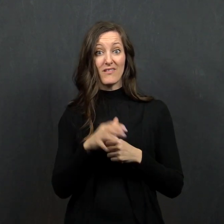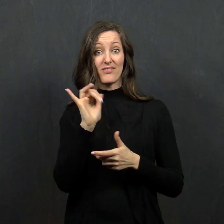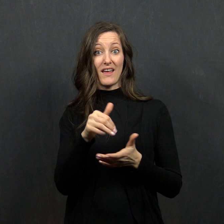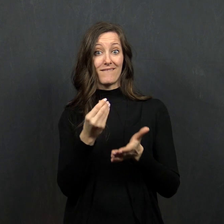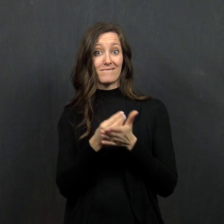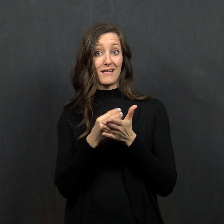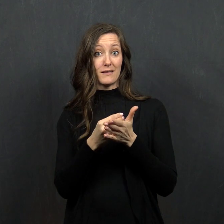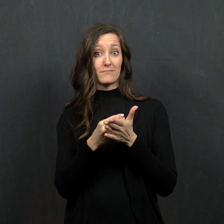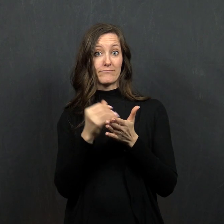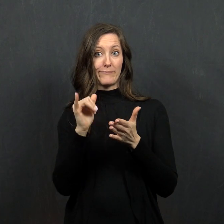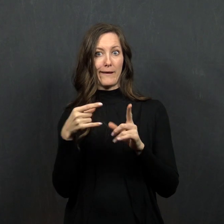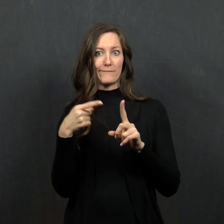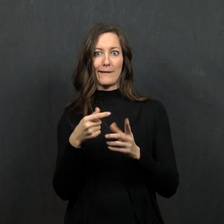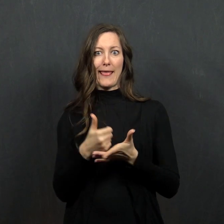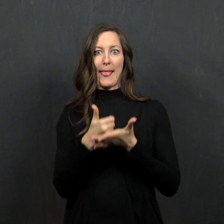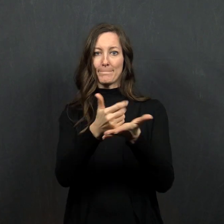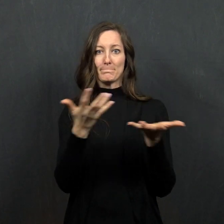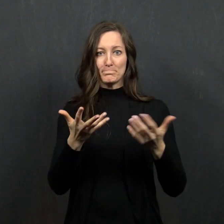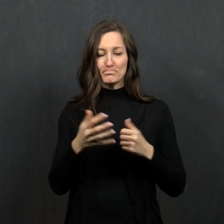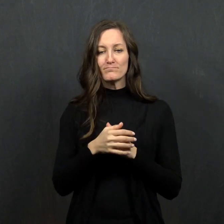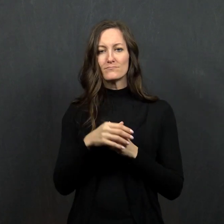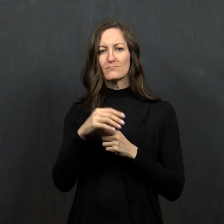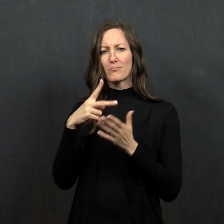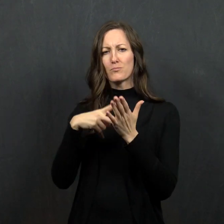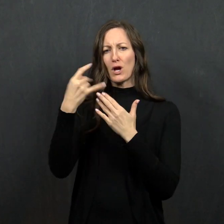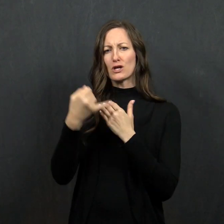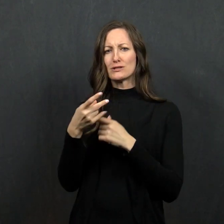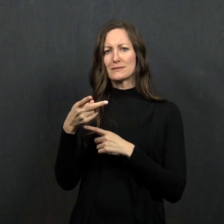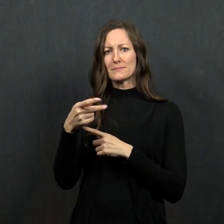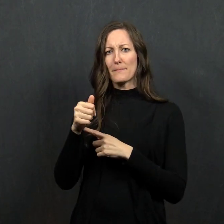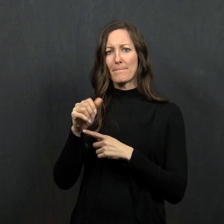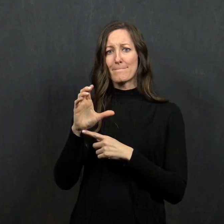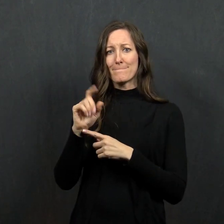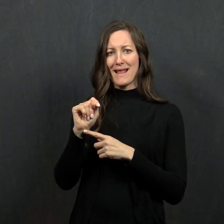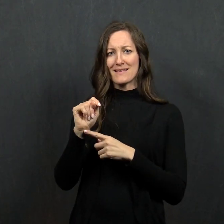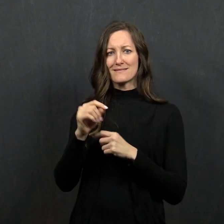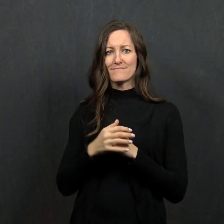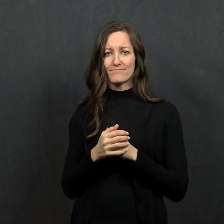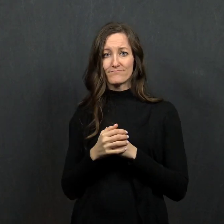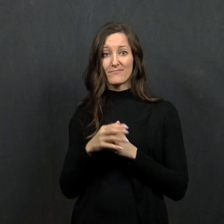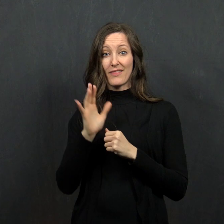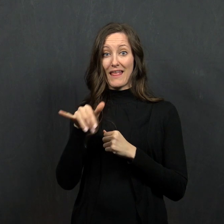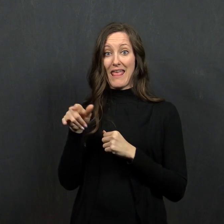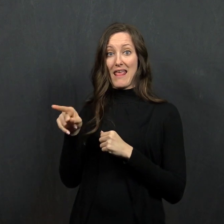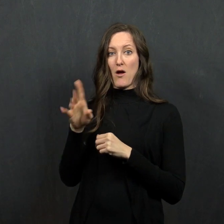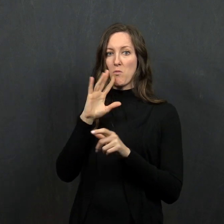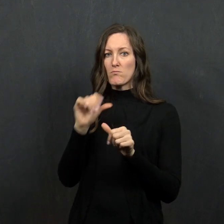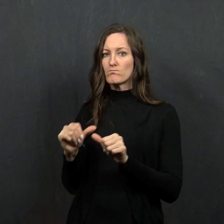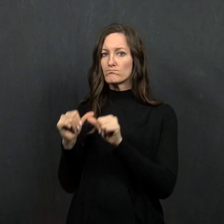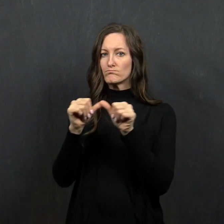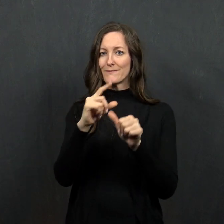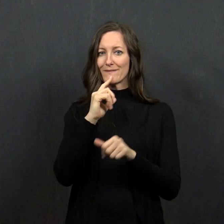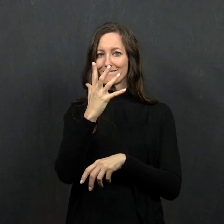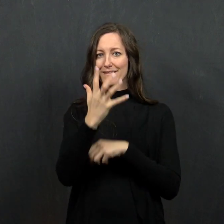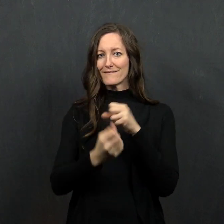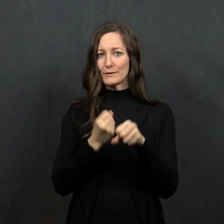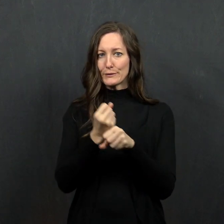This funding is called Project PACT and is good for 5 years.